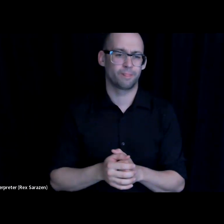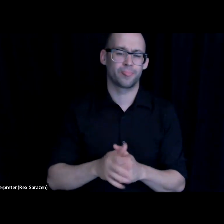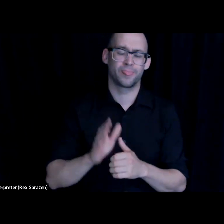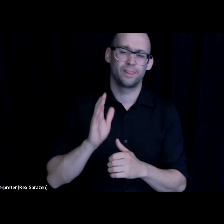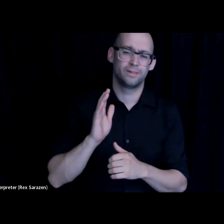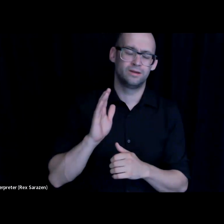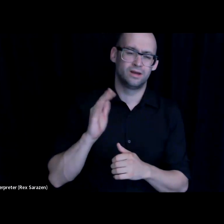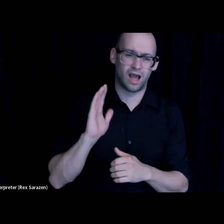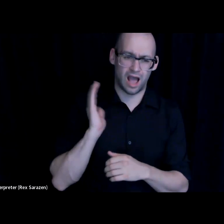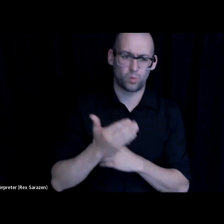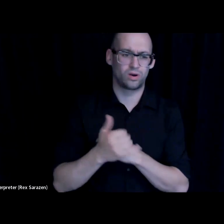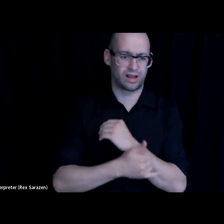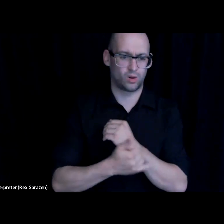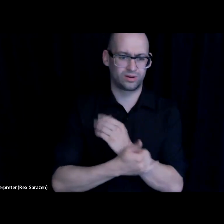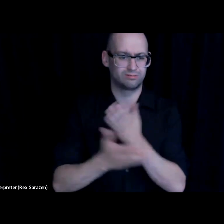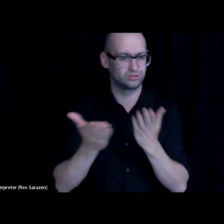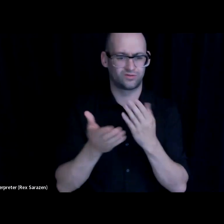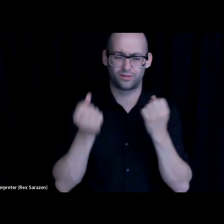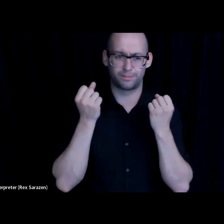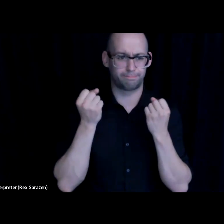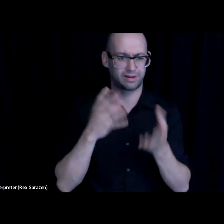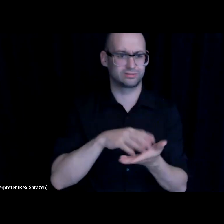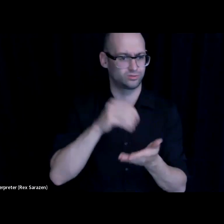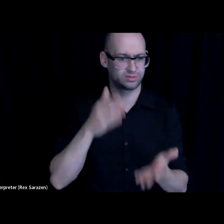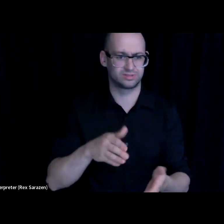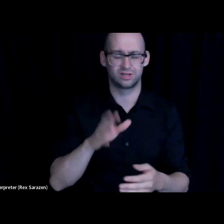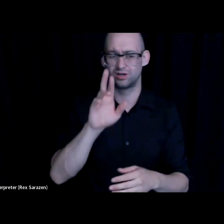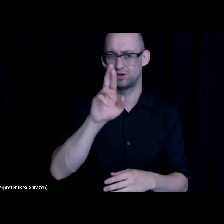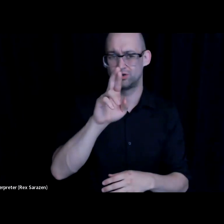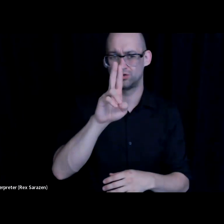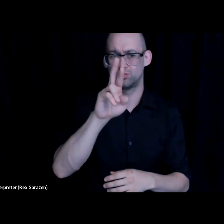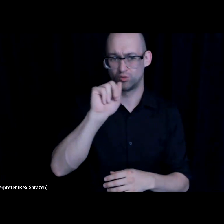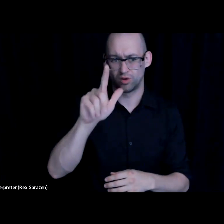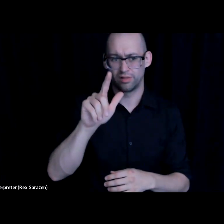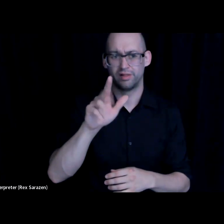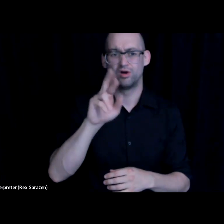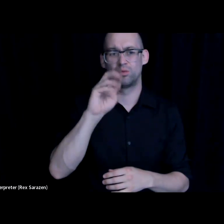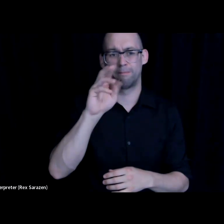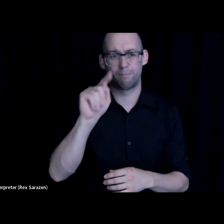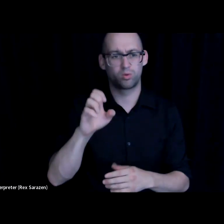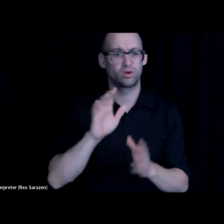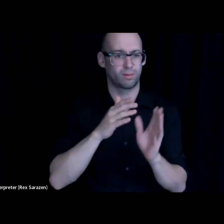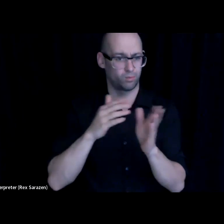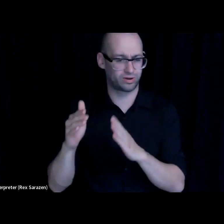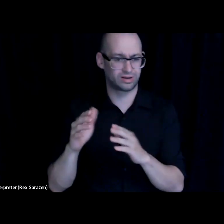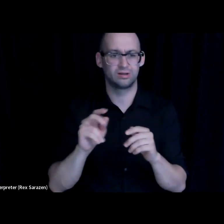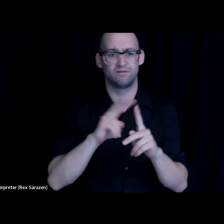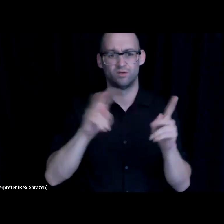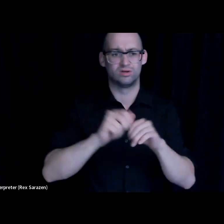students. We are in a very remote rural, remote community. A very spread out population about